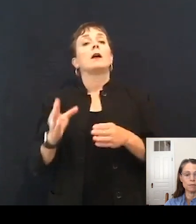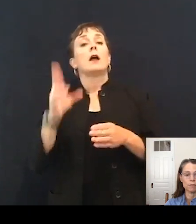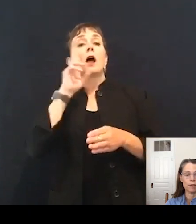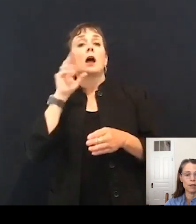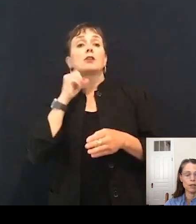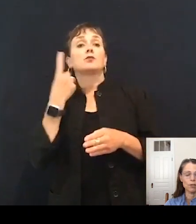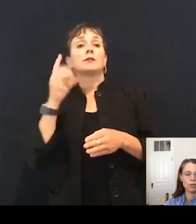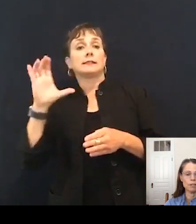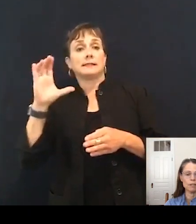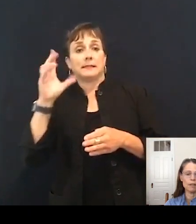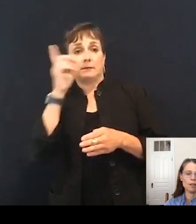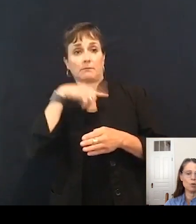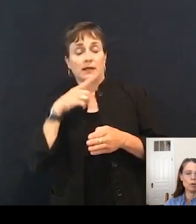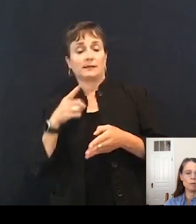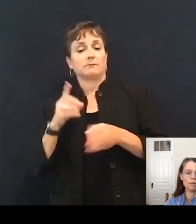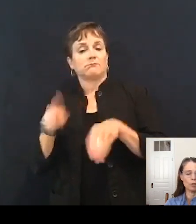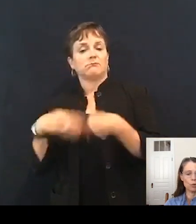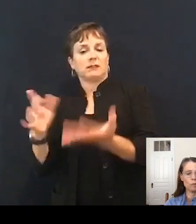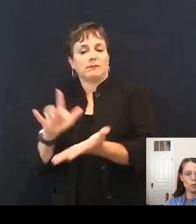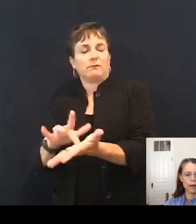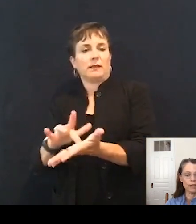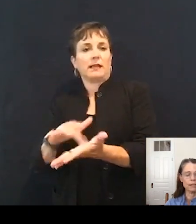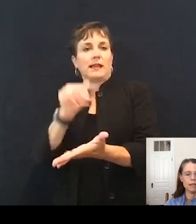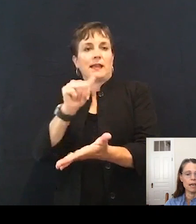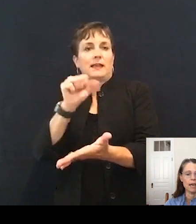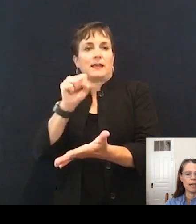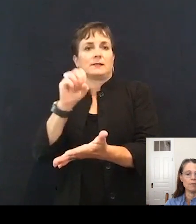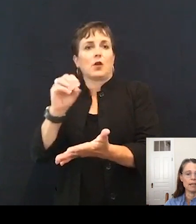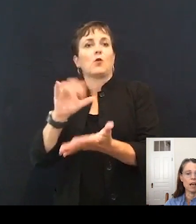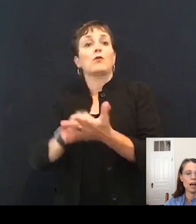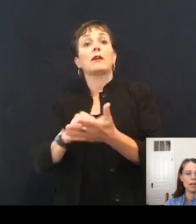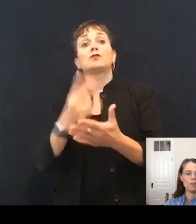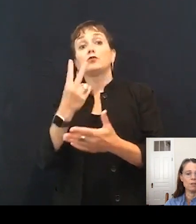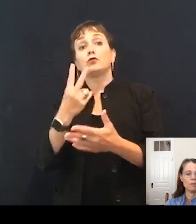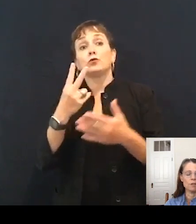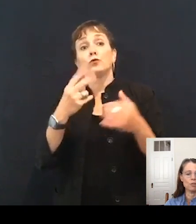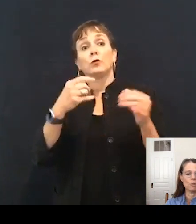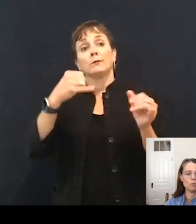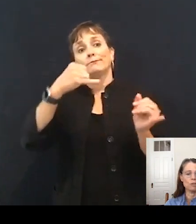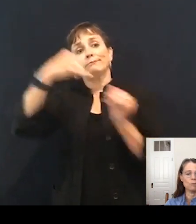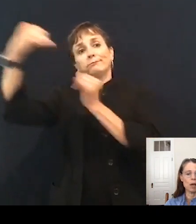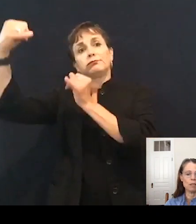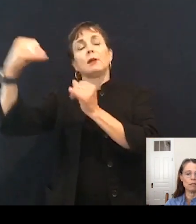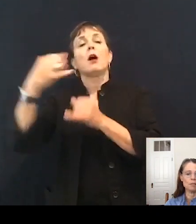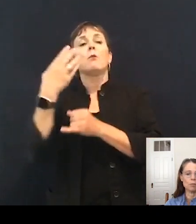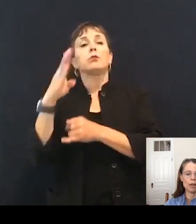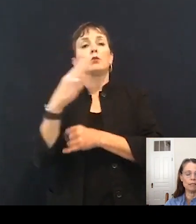You can see that the normal mice have a higher visual response to bright light,